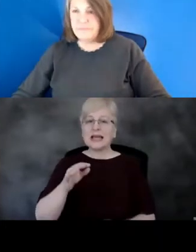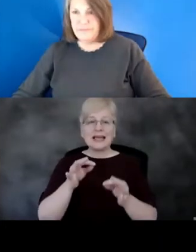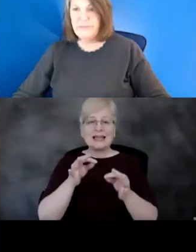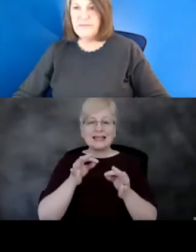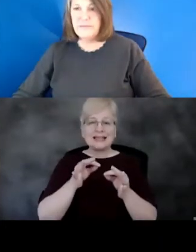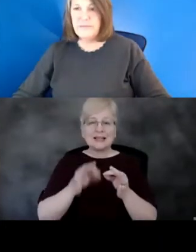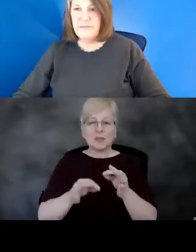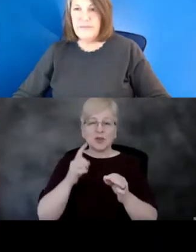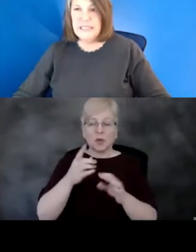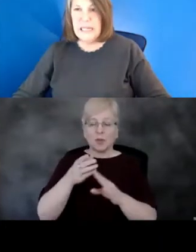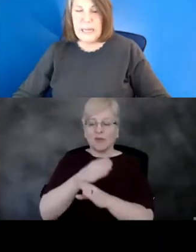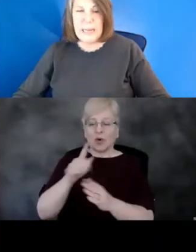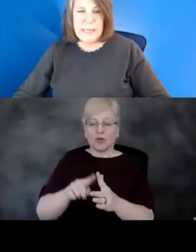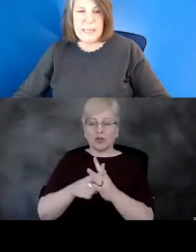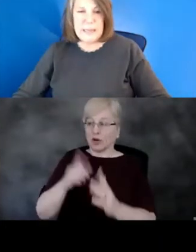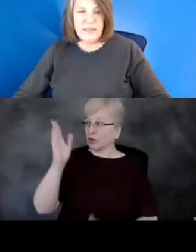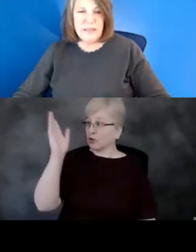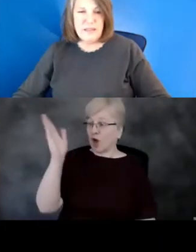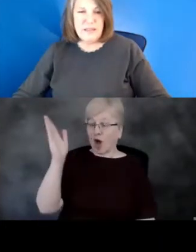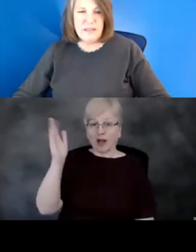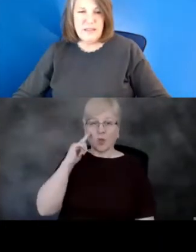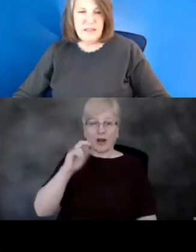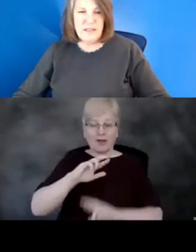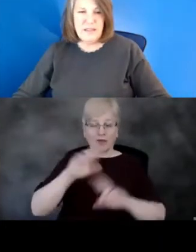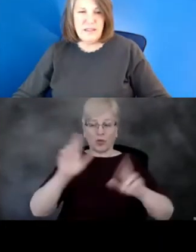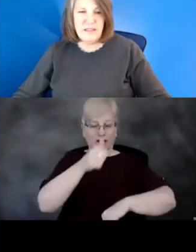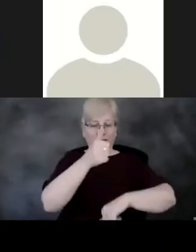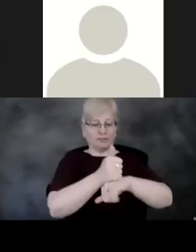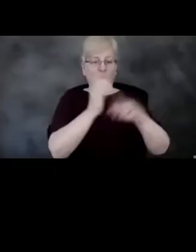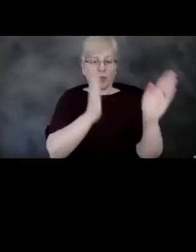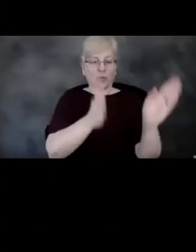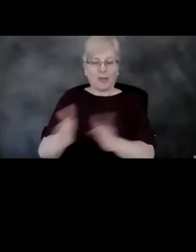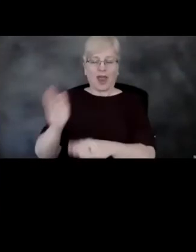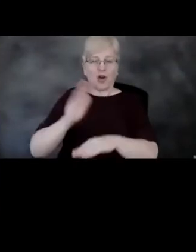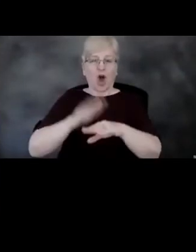17:23:08 talking so you're not going out looking for it. Just like you wouldn't want to go